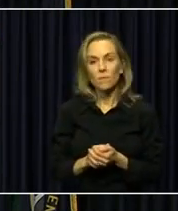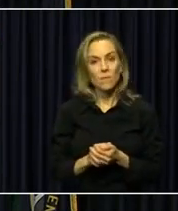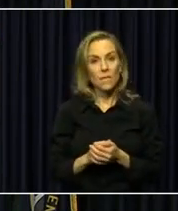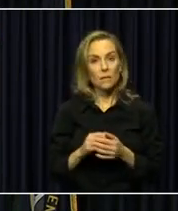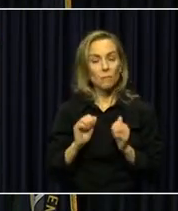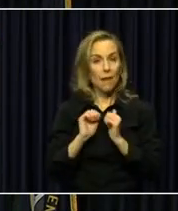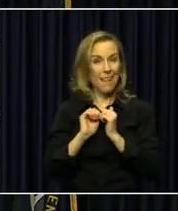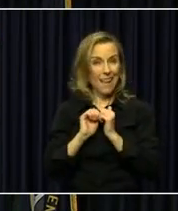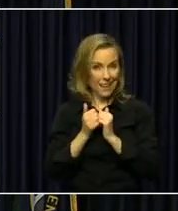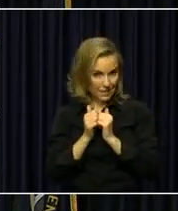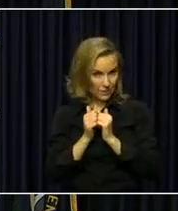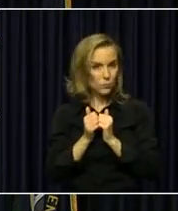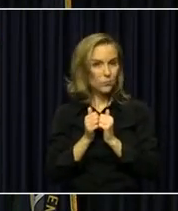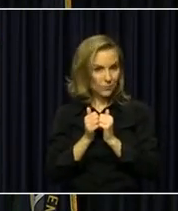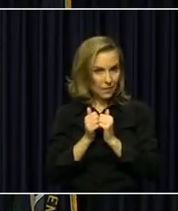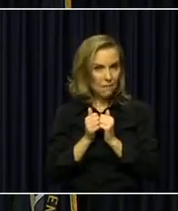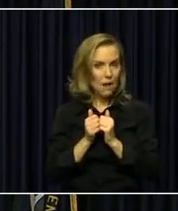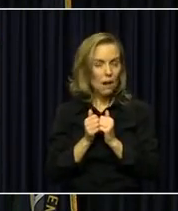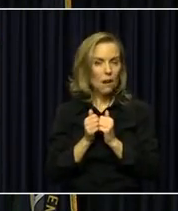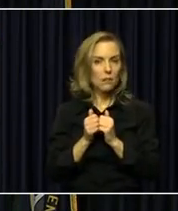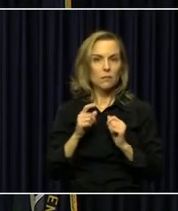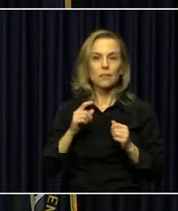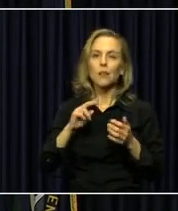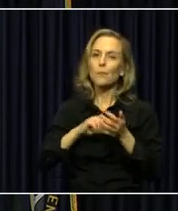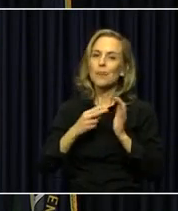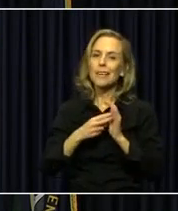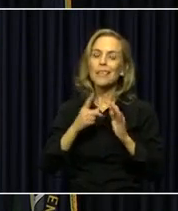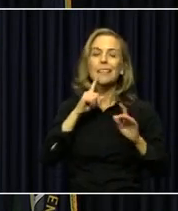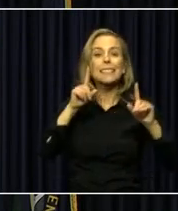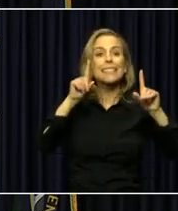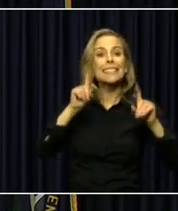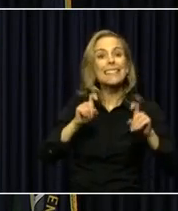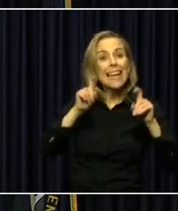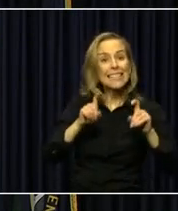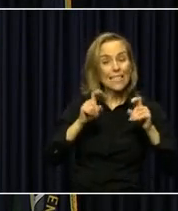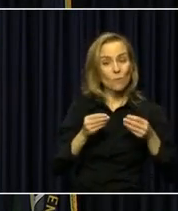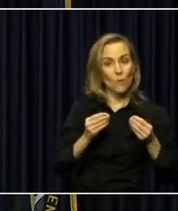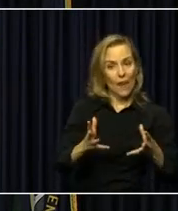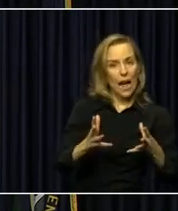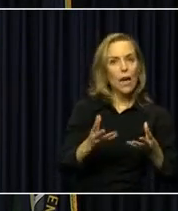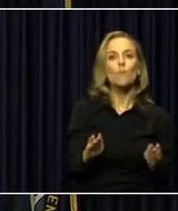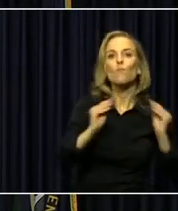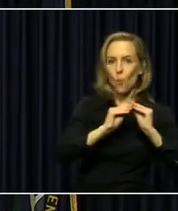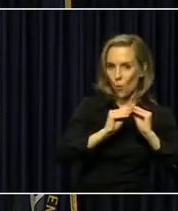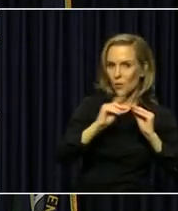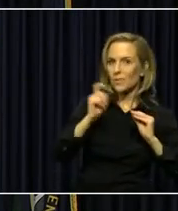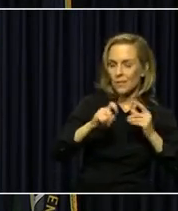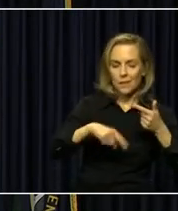SO IT'S NOT HOW MANY TESTS WE COULD DO THEORETICALLY. IT'S HOW MUCH OF THE MATERIALS